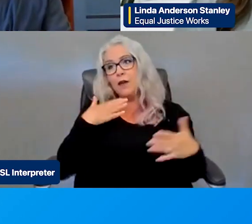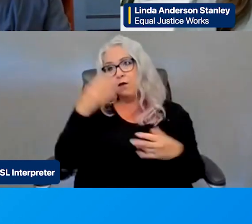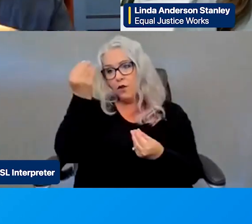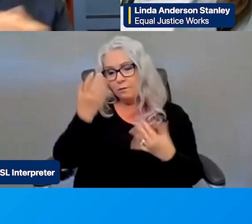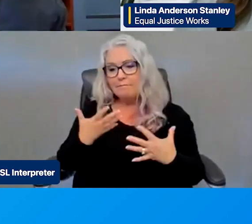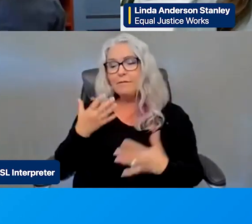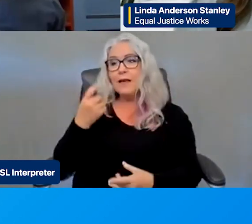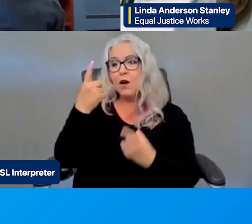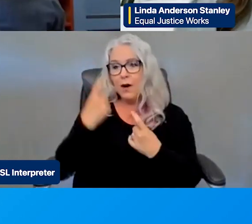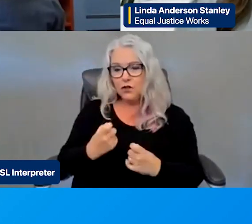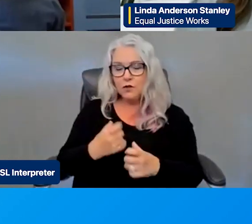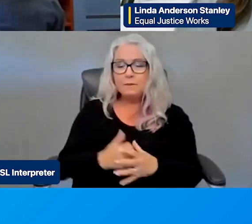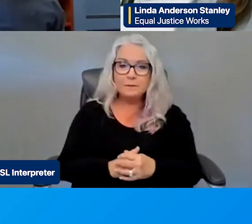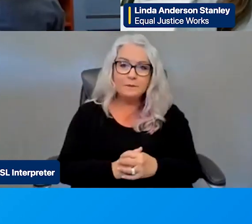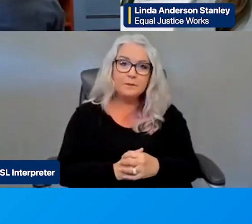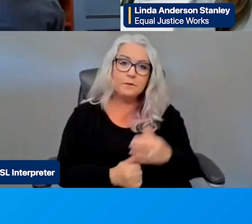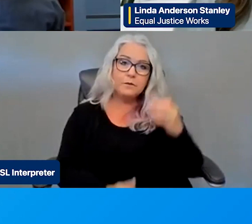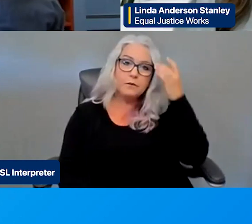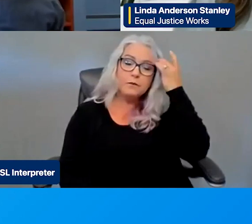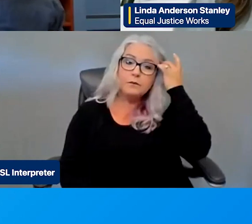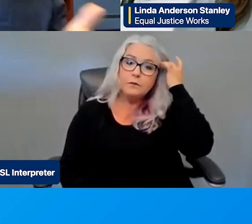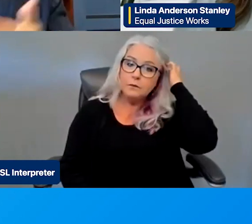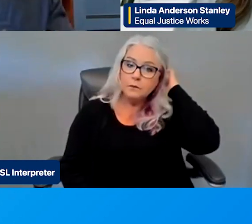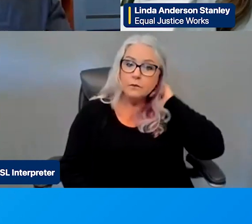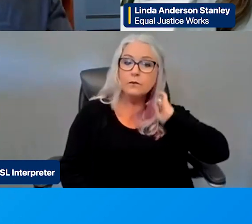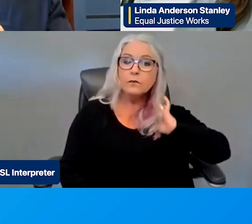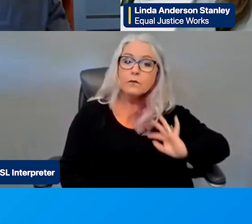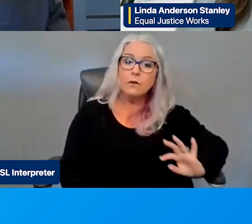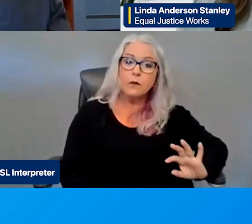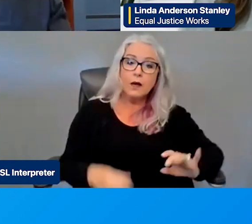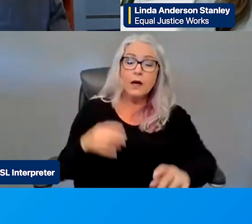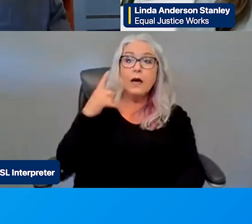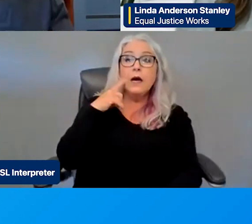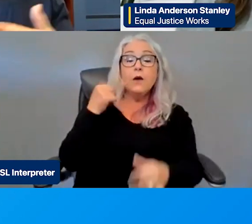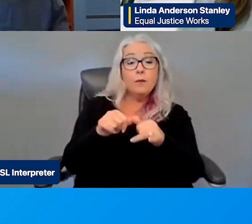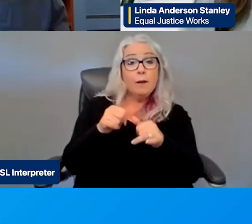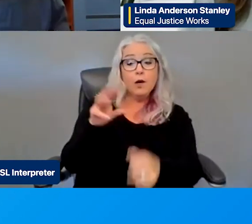As I indicated, the mayor's office agreed to continue this